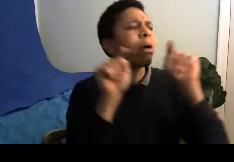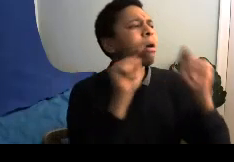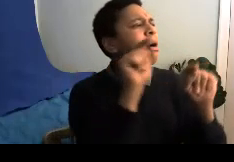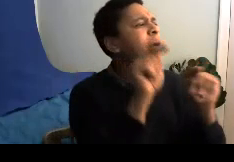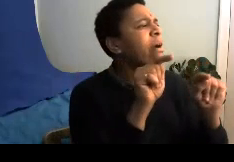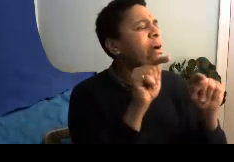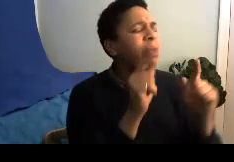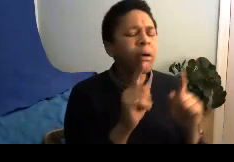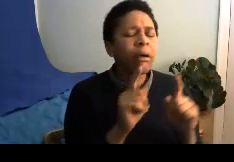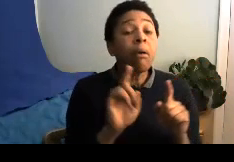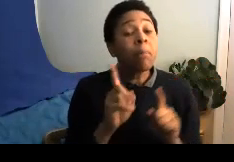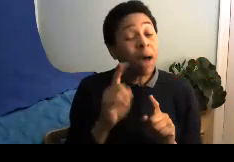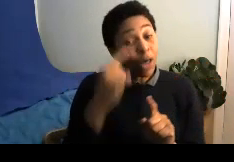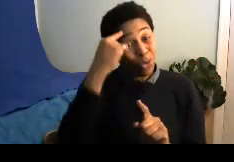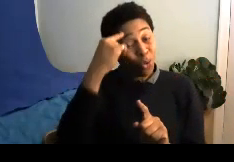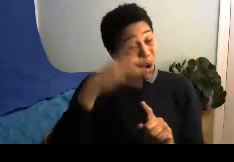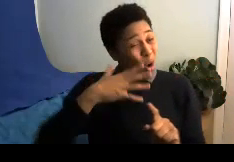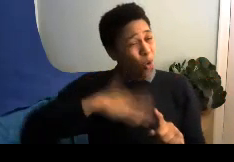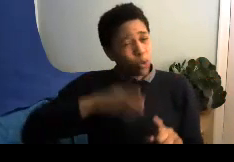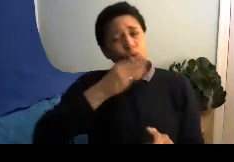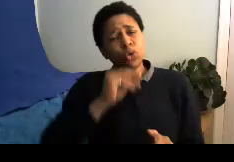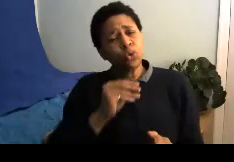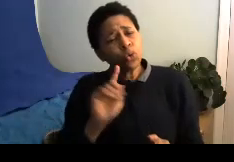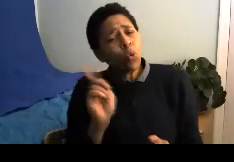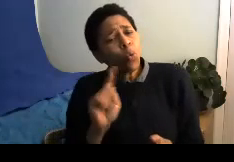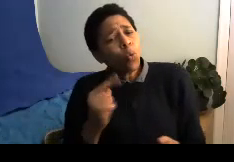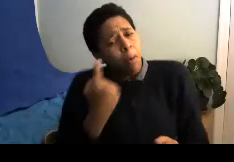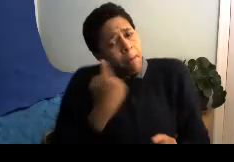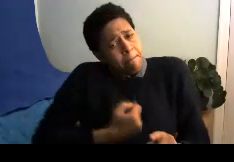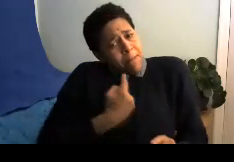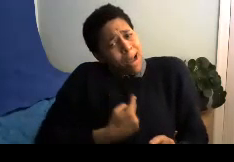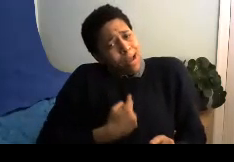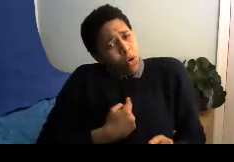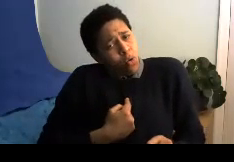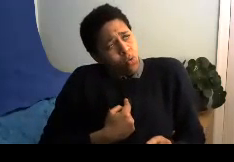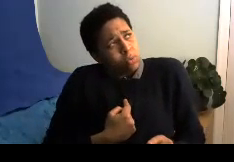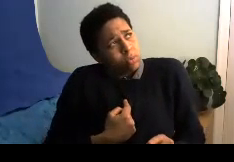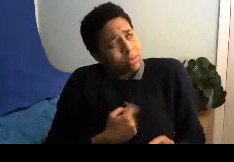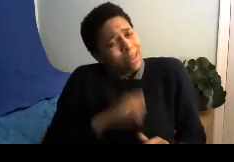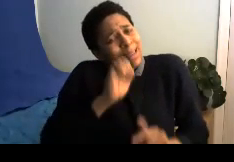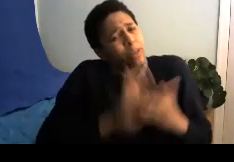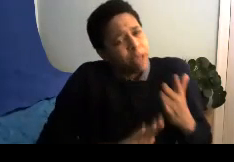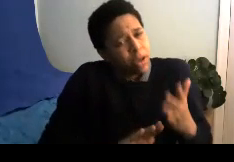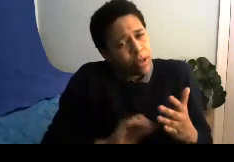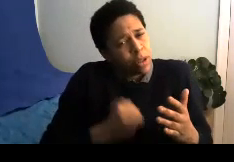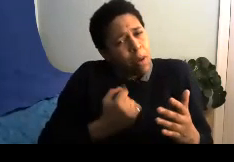using what I had, within my own sort of toolkit to to create